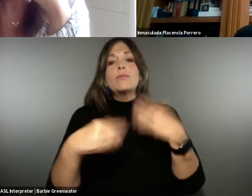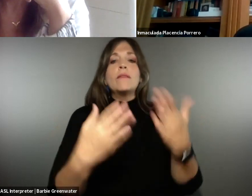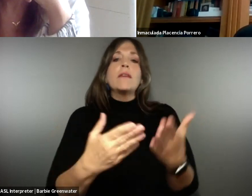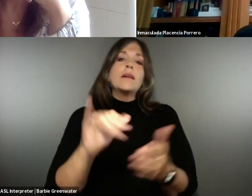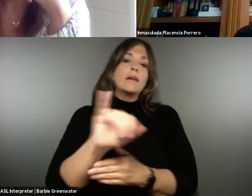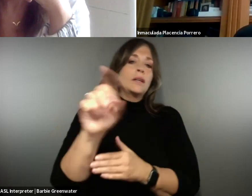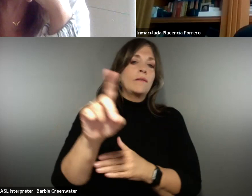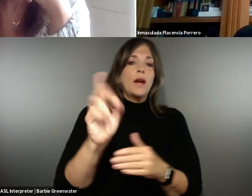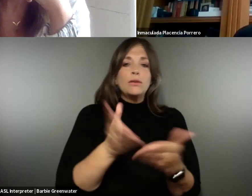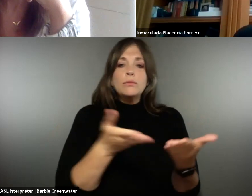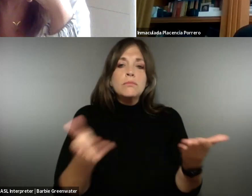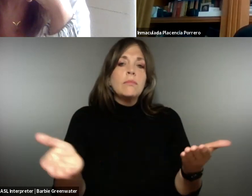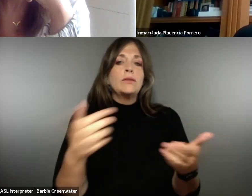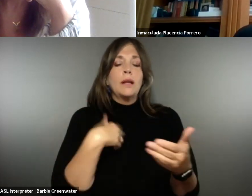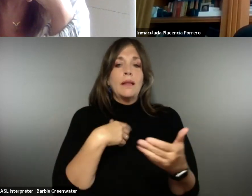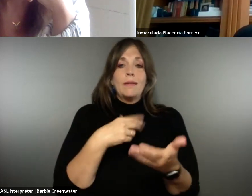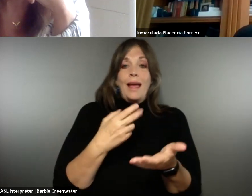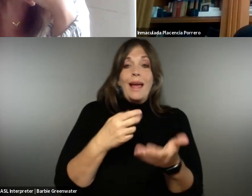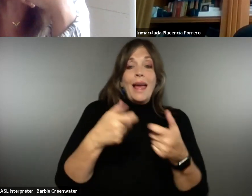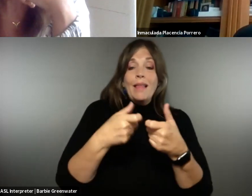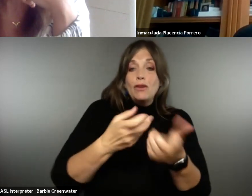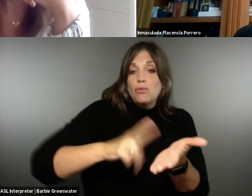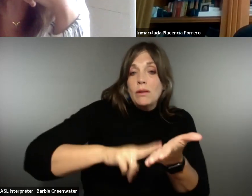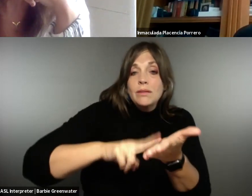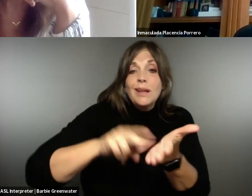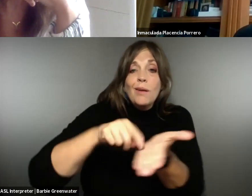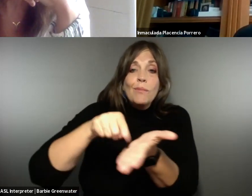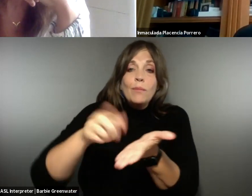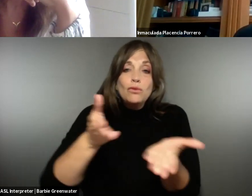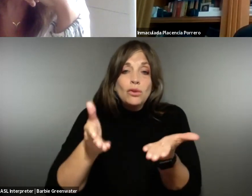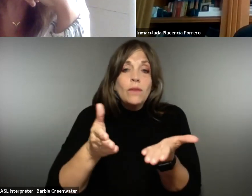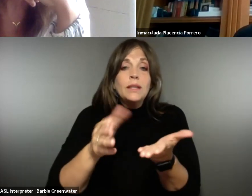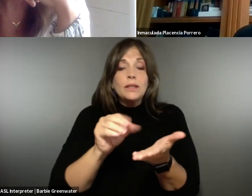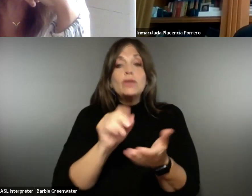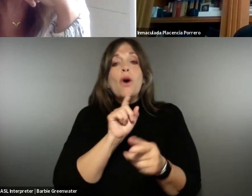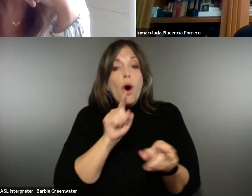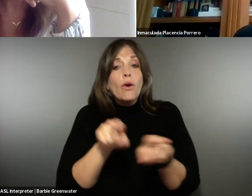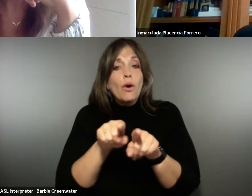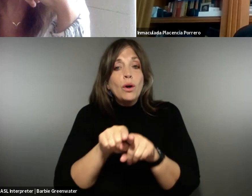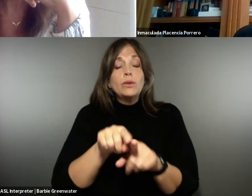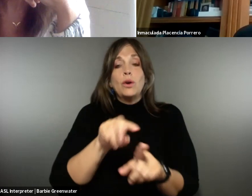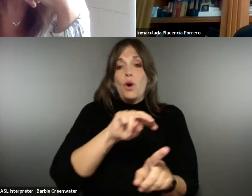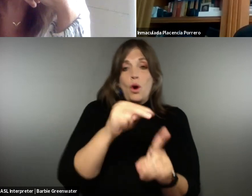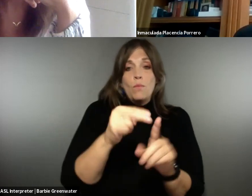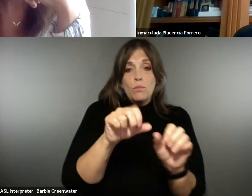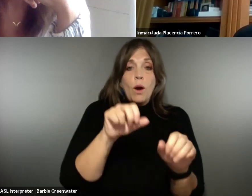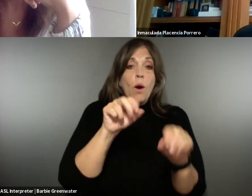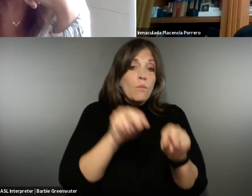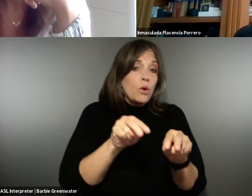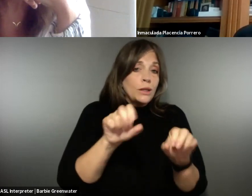, understandable and robust. So all of the change of buying will have to be also accessible with